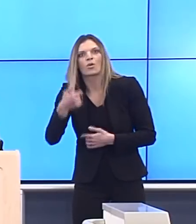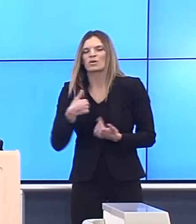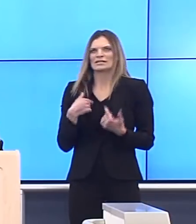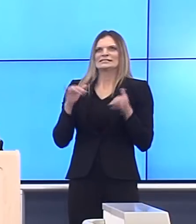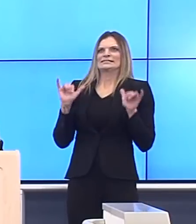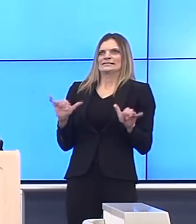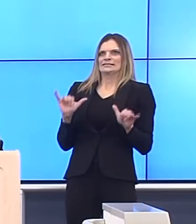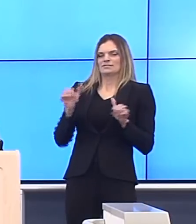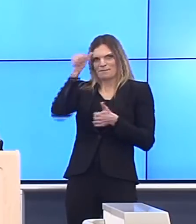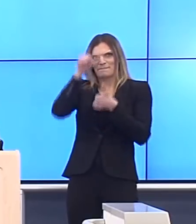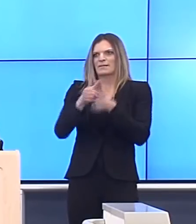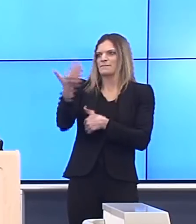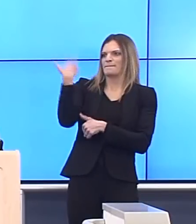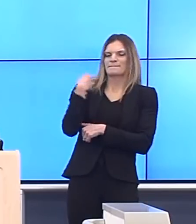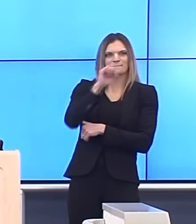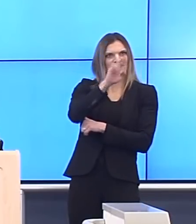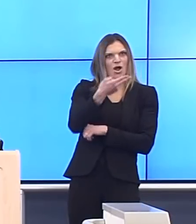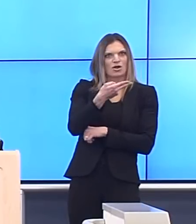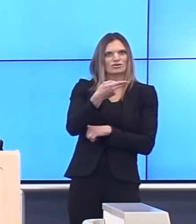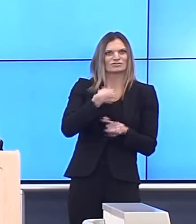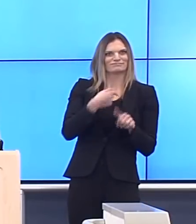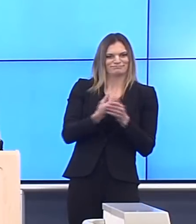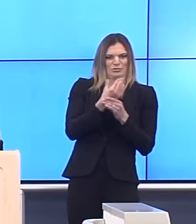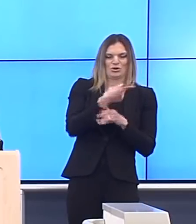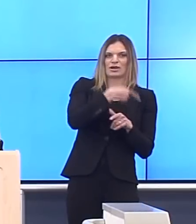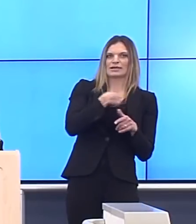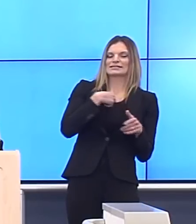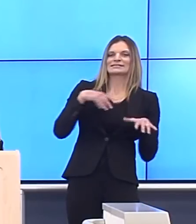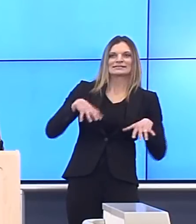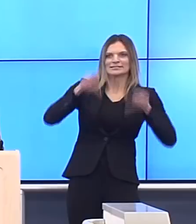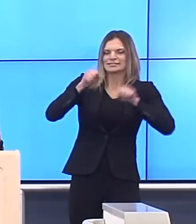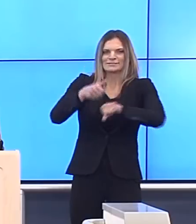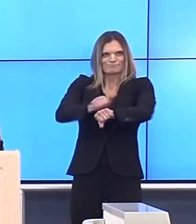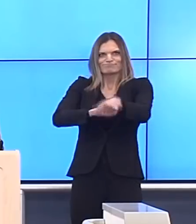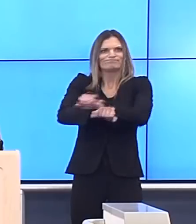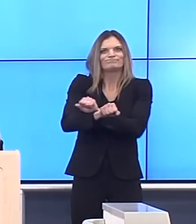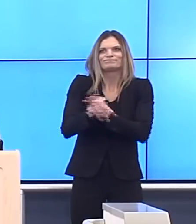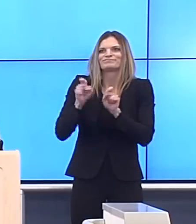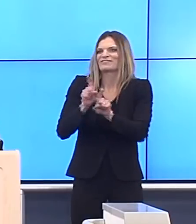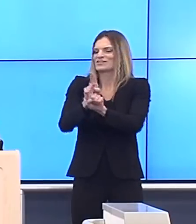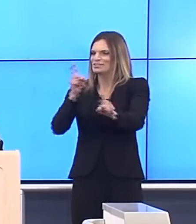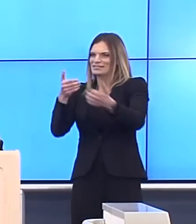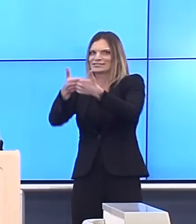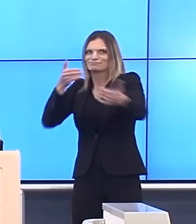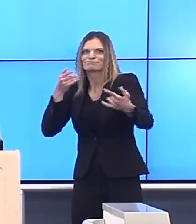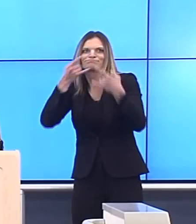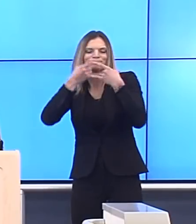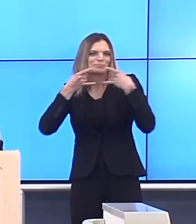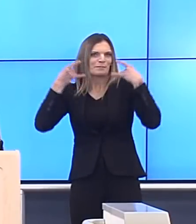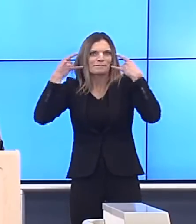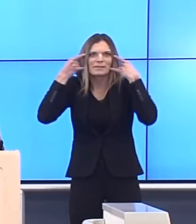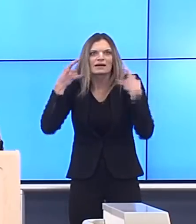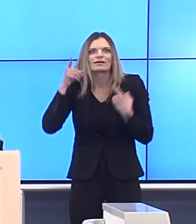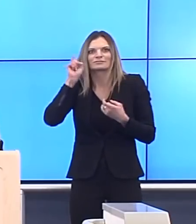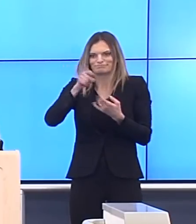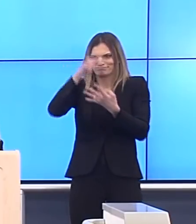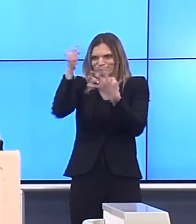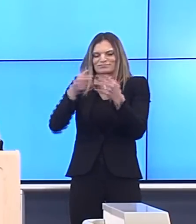THOUGH, JUST LIKE WE TOOK ACTION THIS SPRING. WE WORK TOGETHER. WE CAN SAVE LIVES.